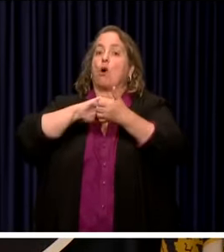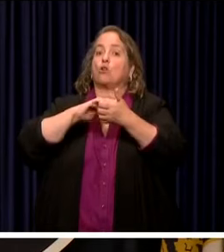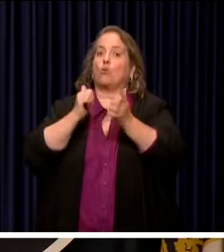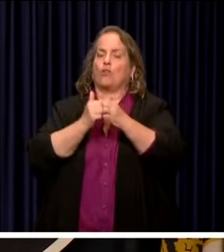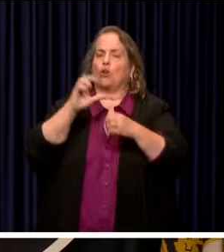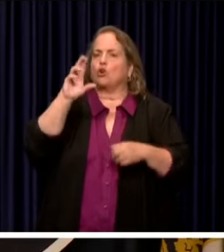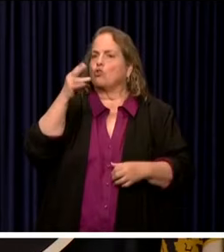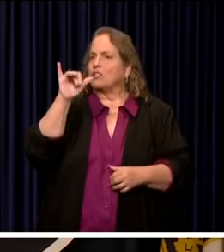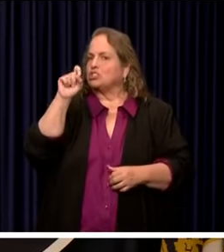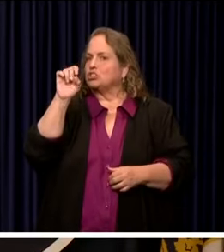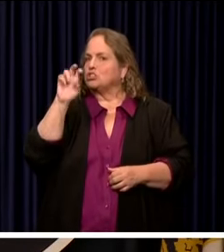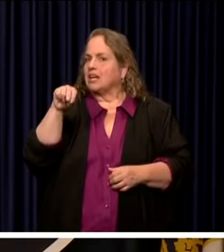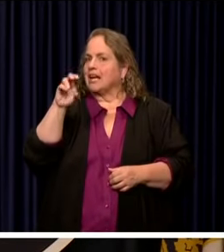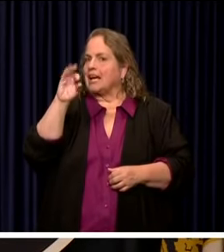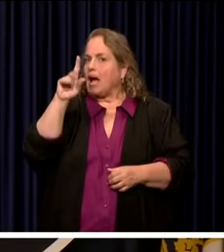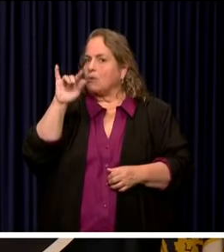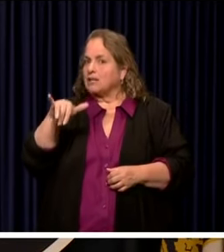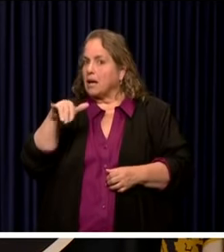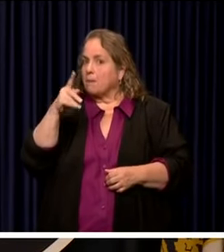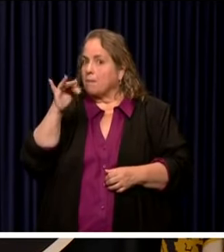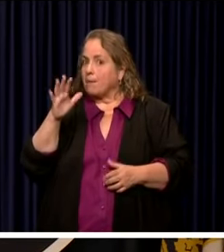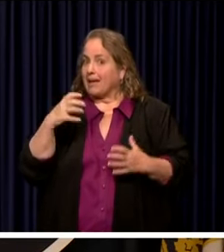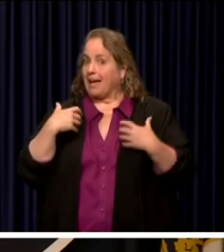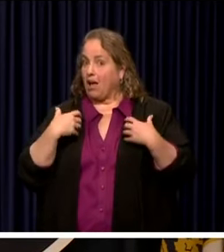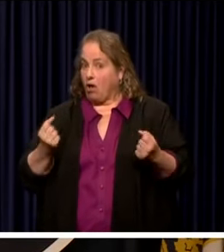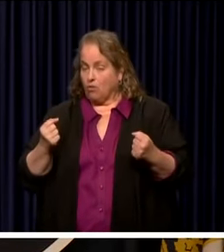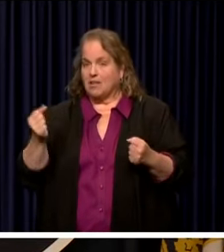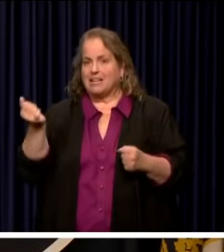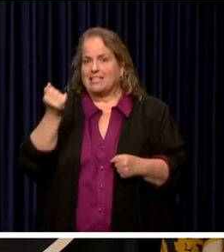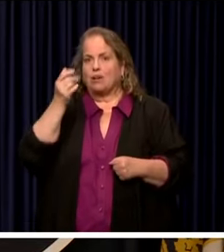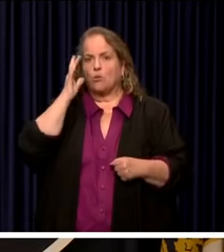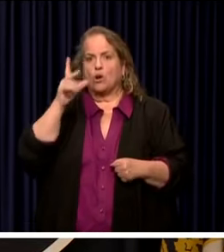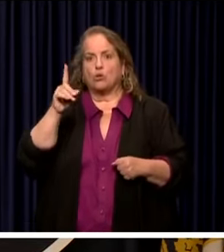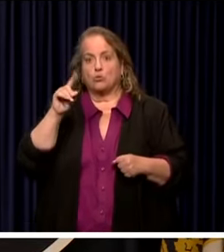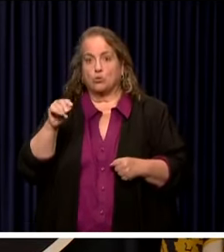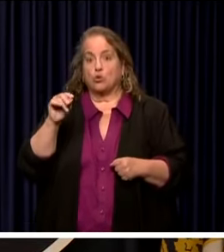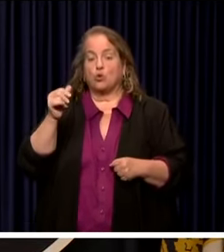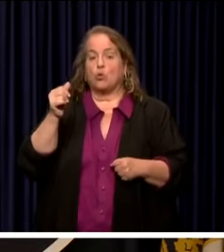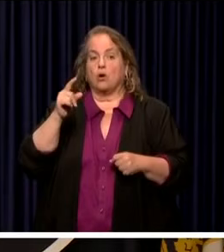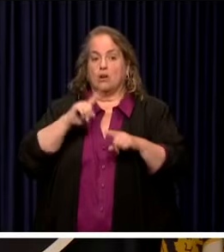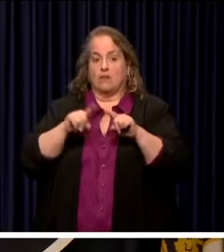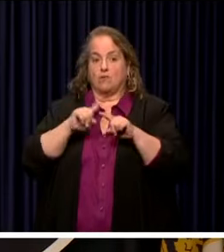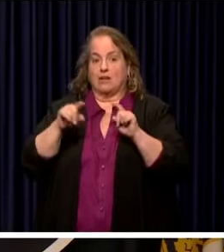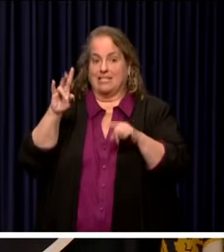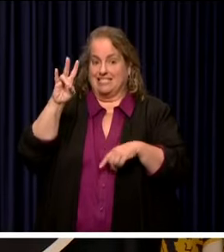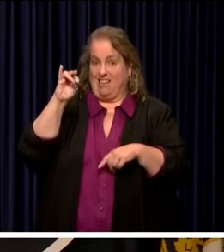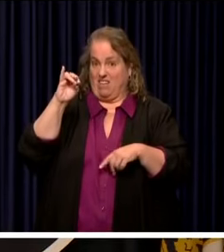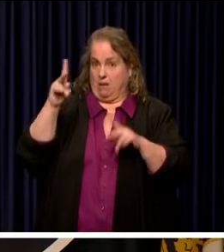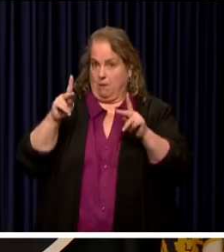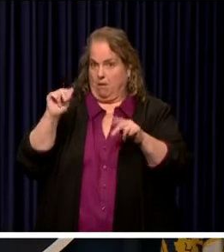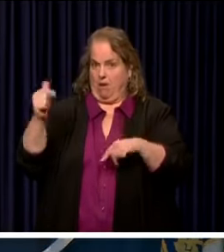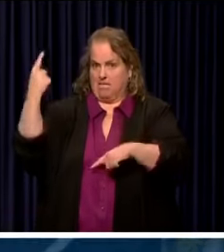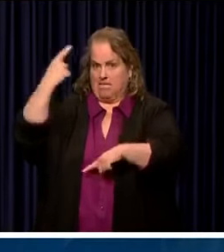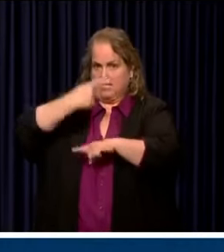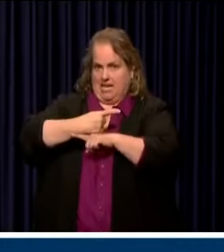MADE HERE WITHIN THE STATE WHAT WE BELIEVE IS SOME SIGNIFICANT